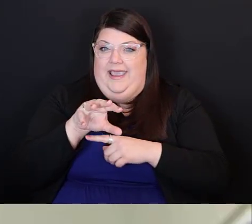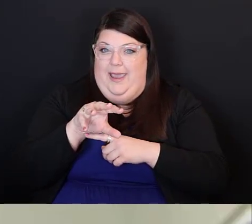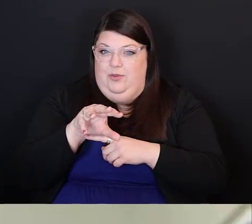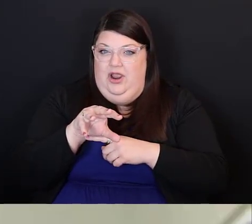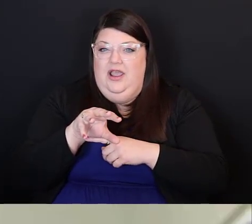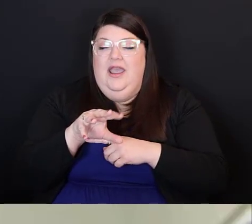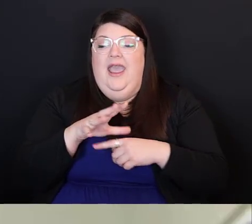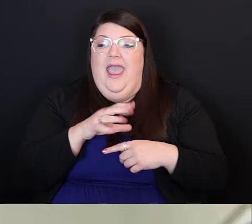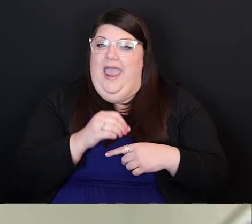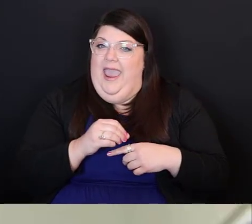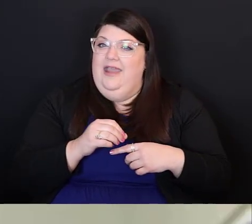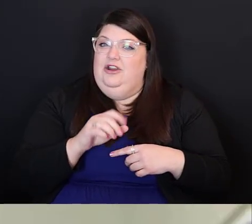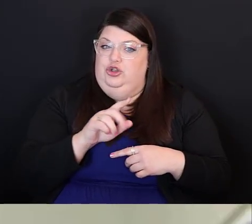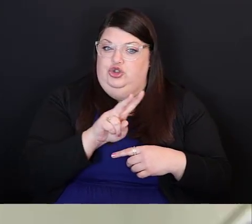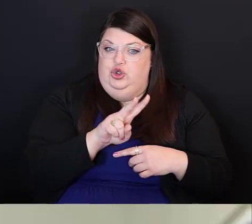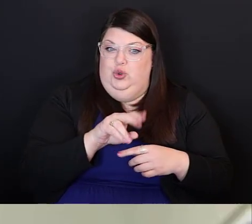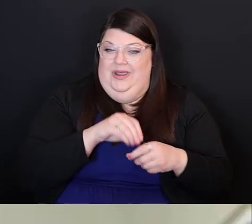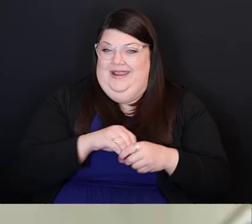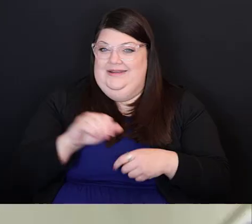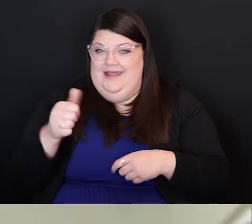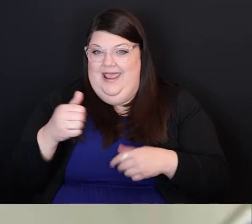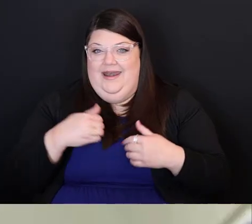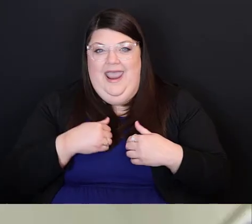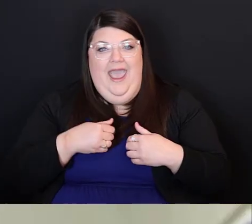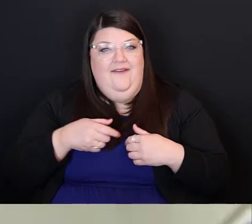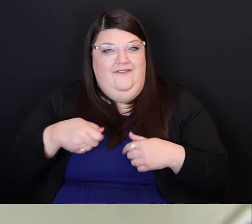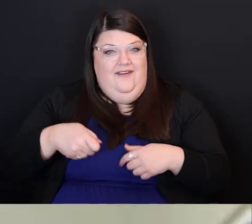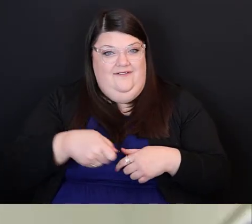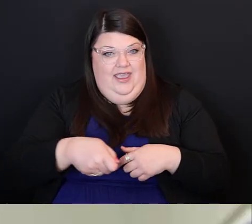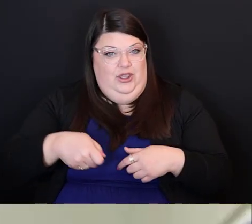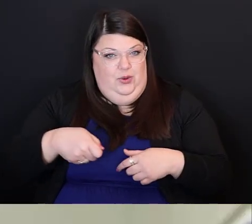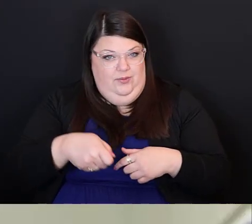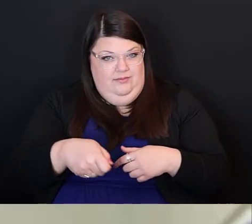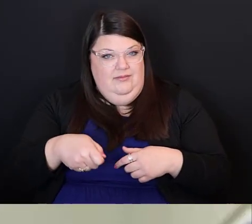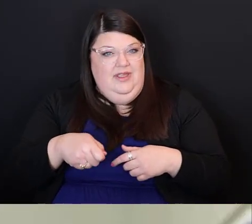These are just a few examples that show that a lot of households already have